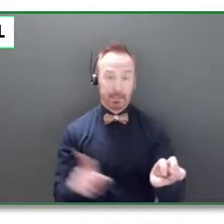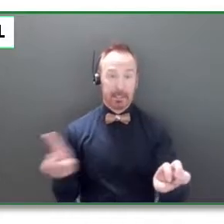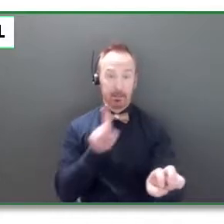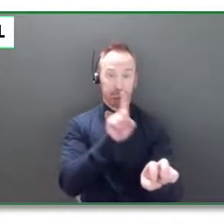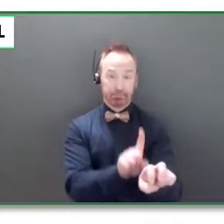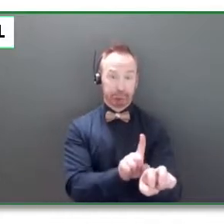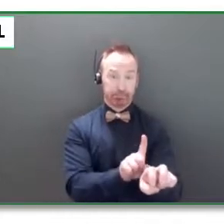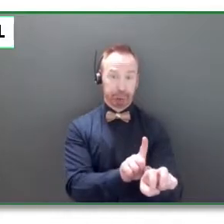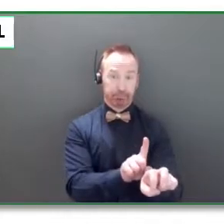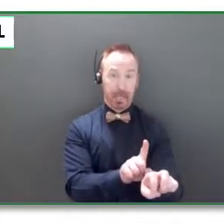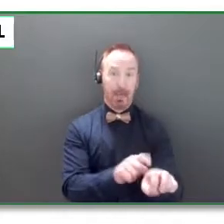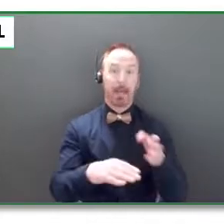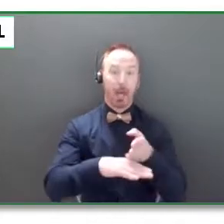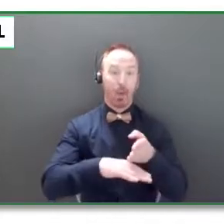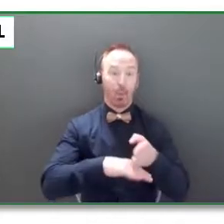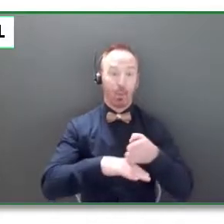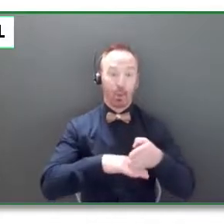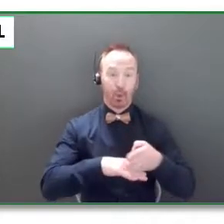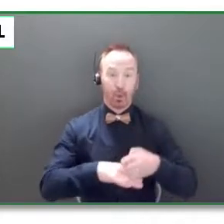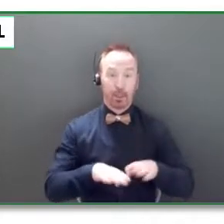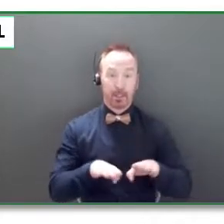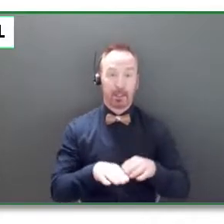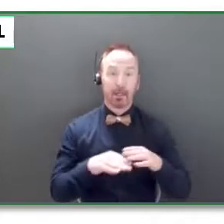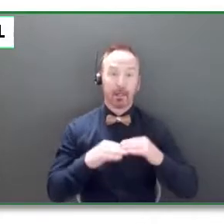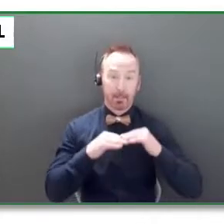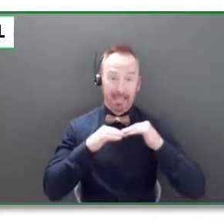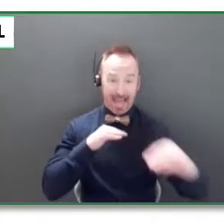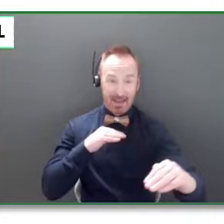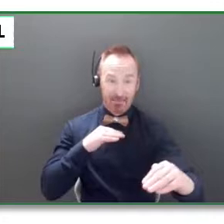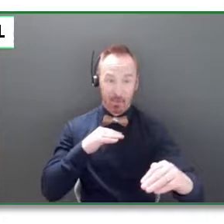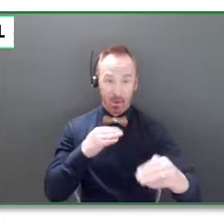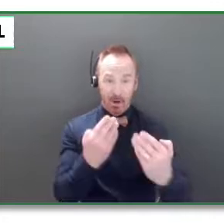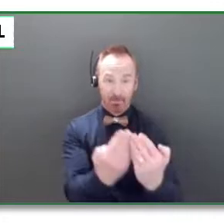river in the forest and right a universally designed wooden